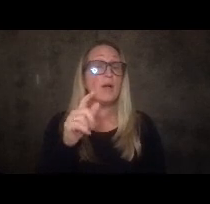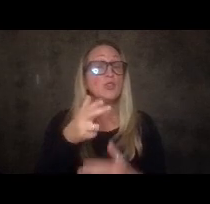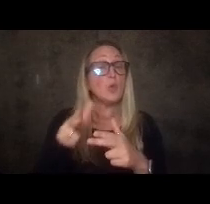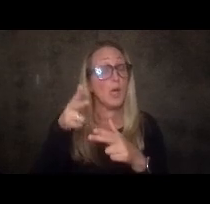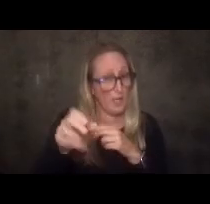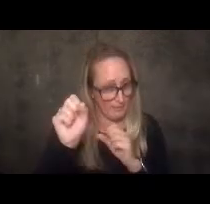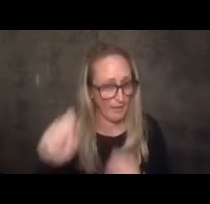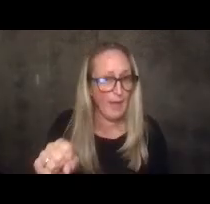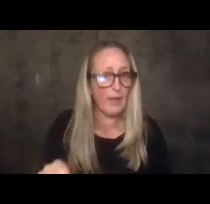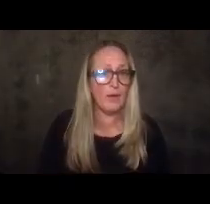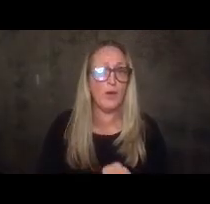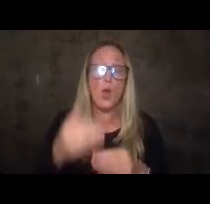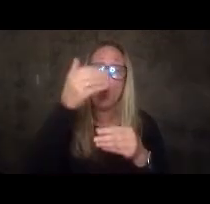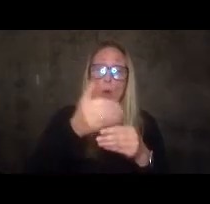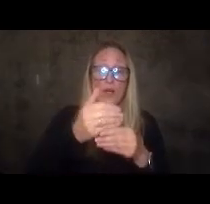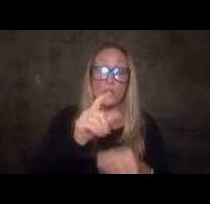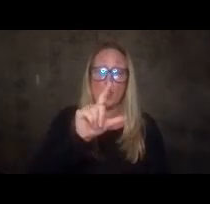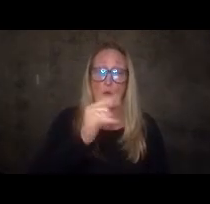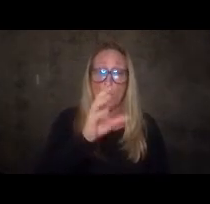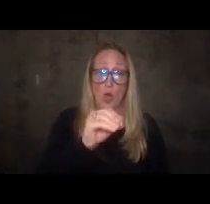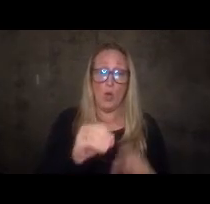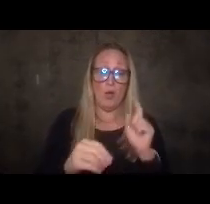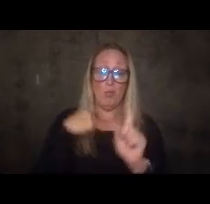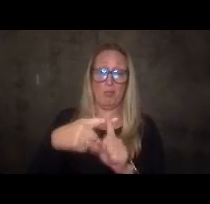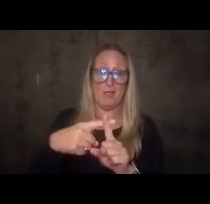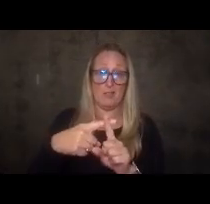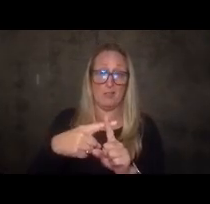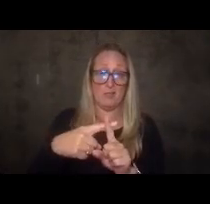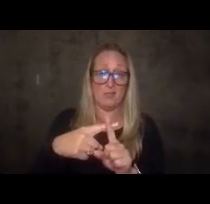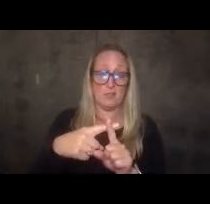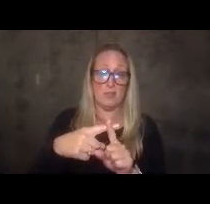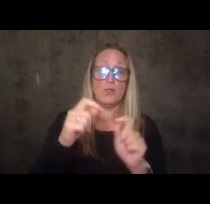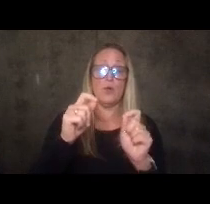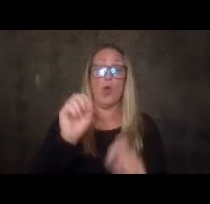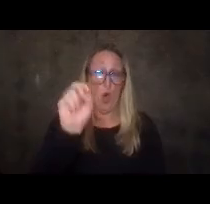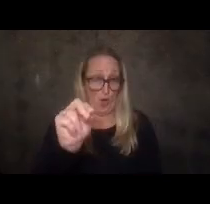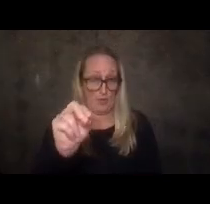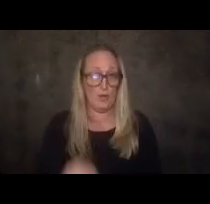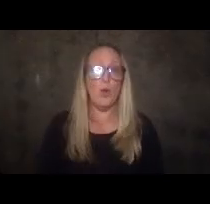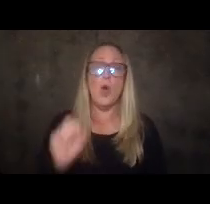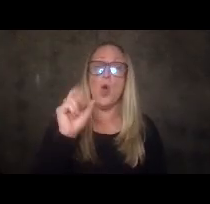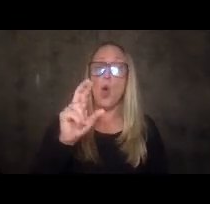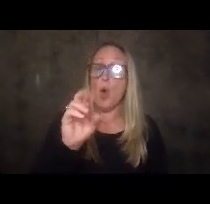key so we can press the Windows logo key at the plus sign to quickly turn on magnifier or to turn it back